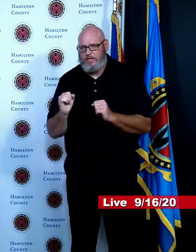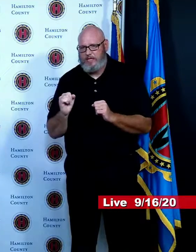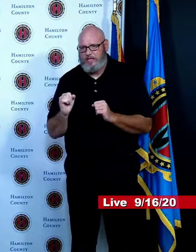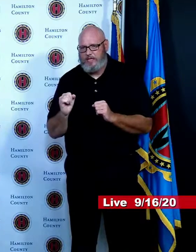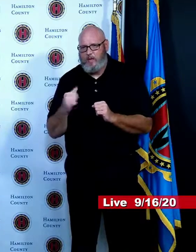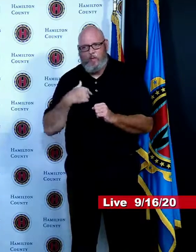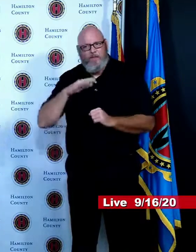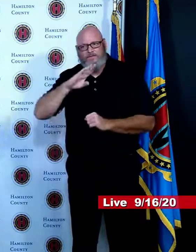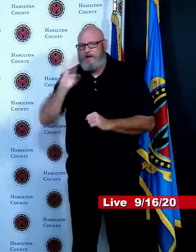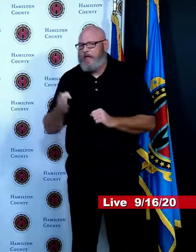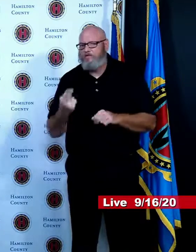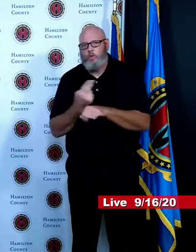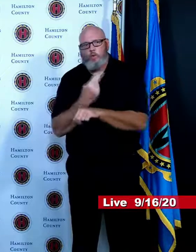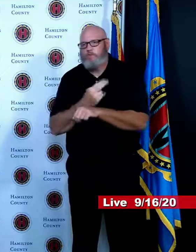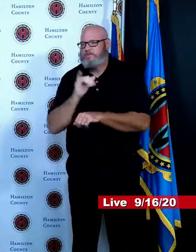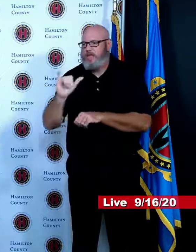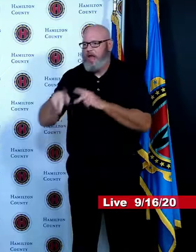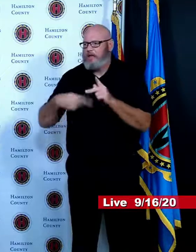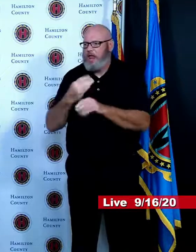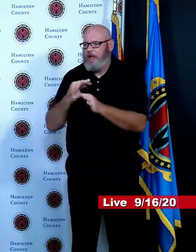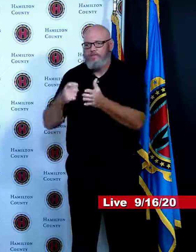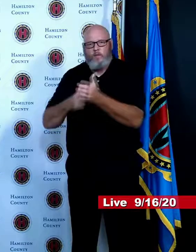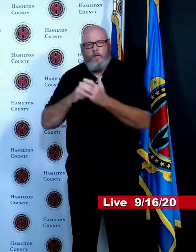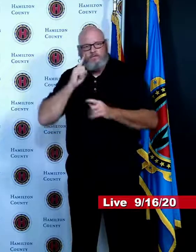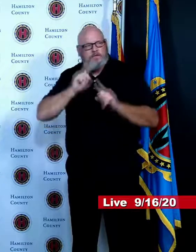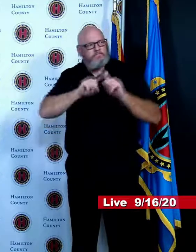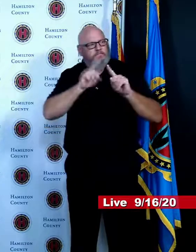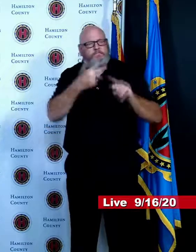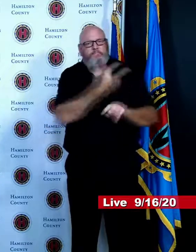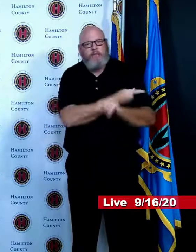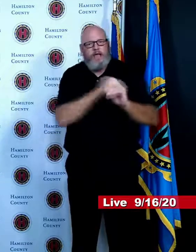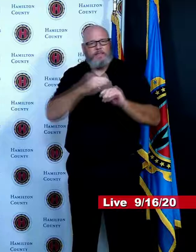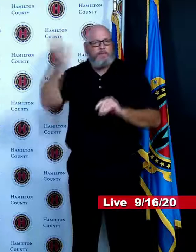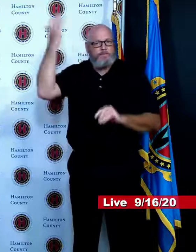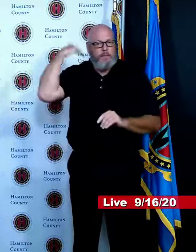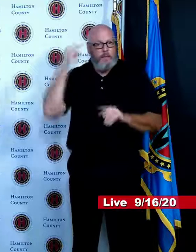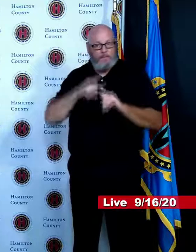actually know that the Pfizer team is looking at